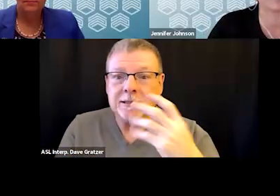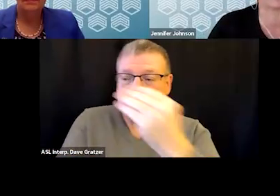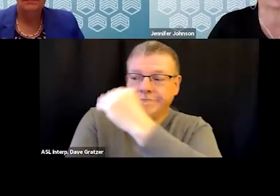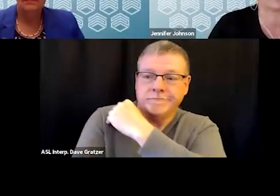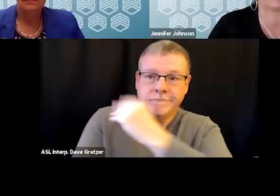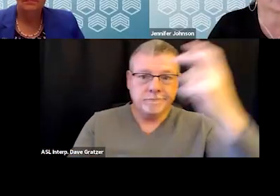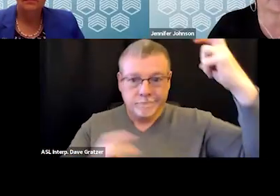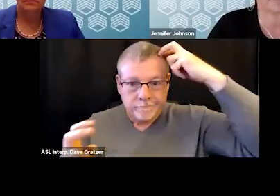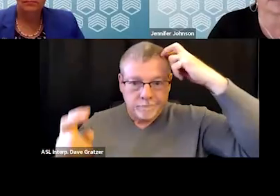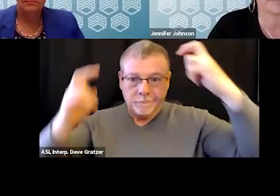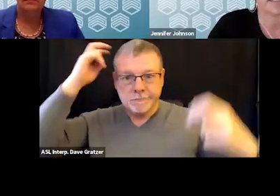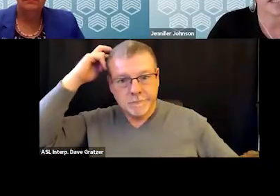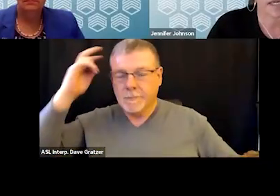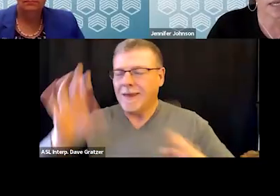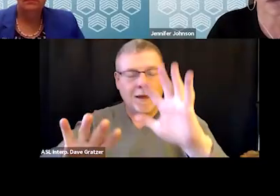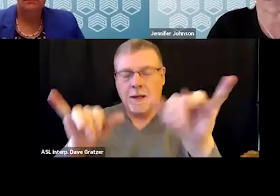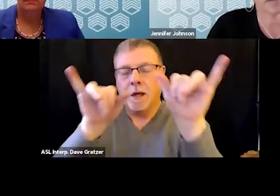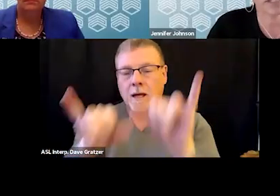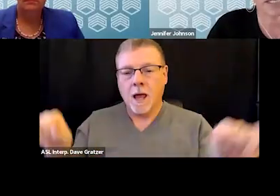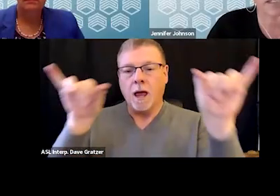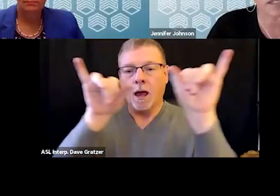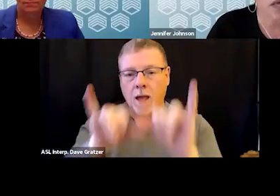That is so very common in my experience.